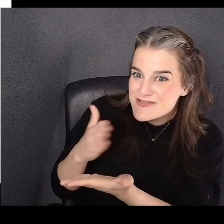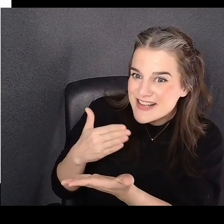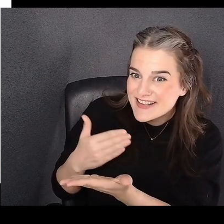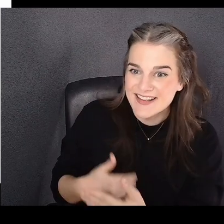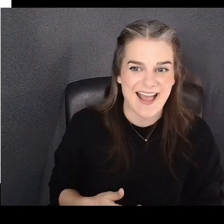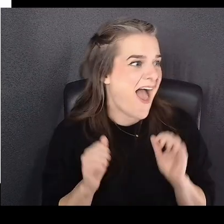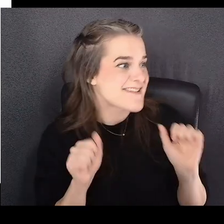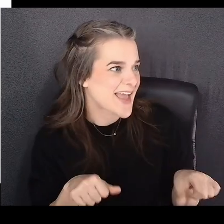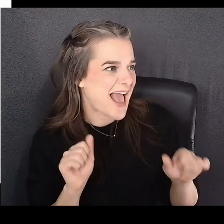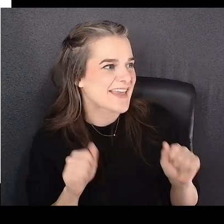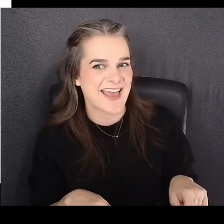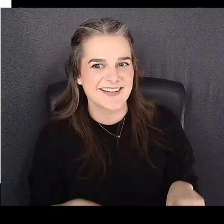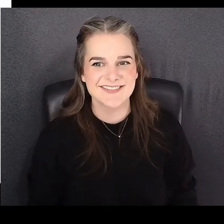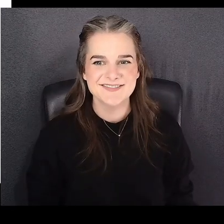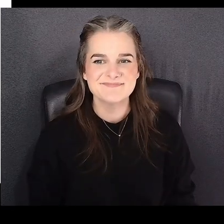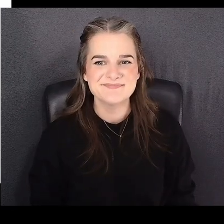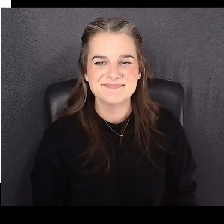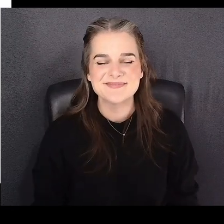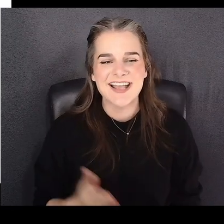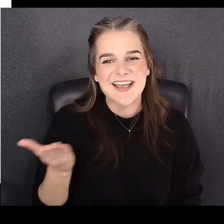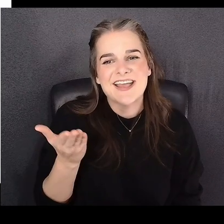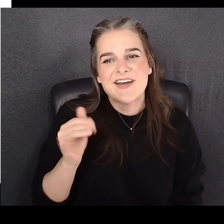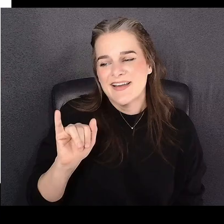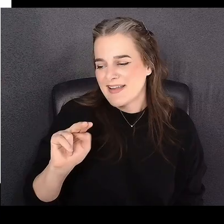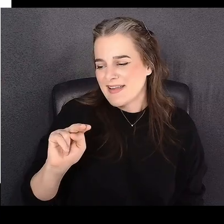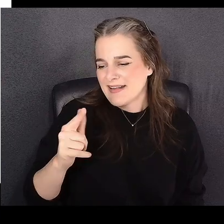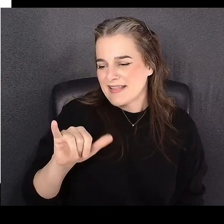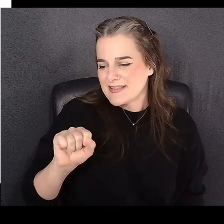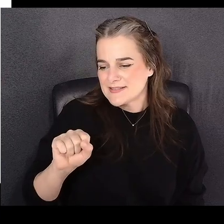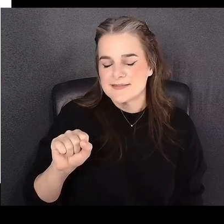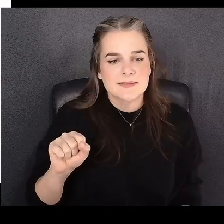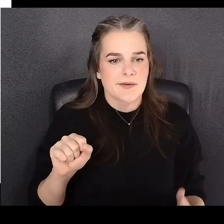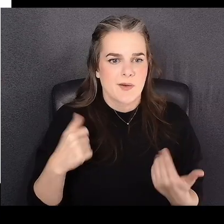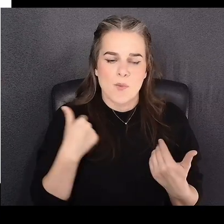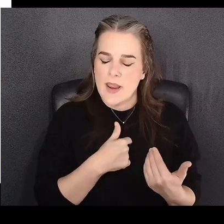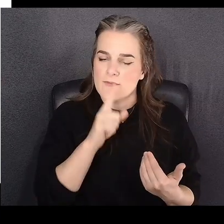So at Inglis, we are just really lucky to have music therapists.